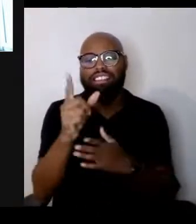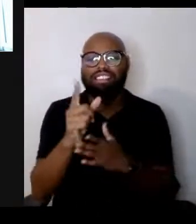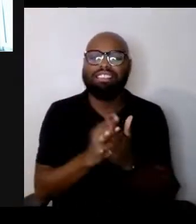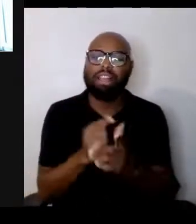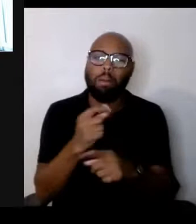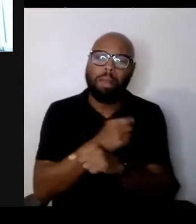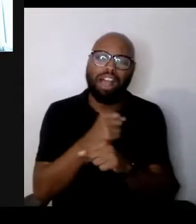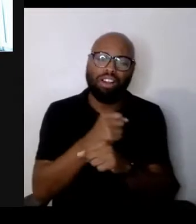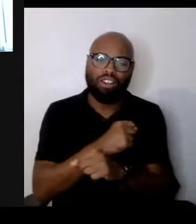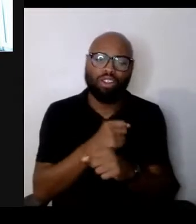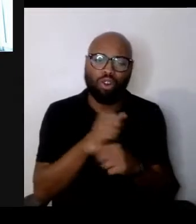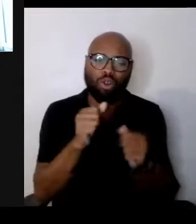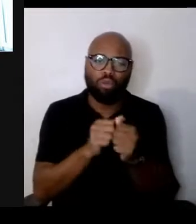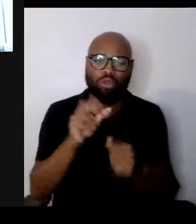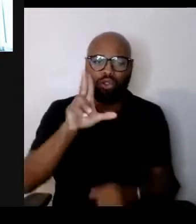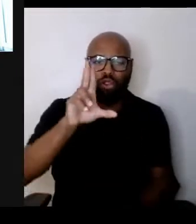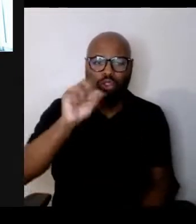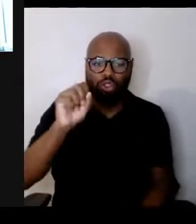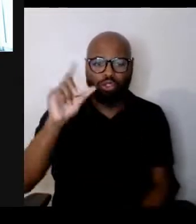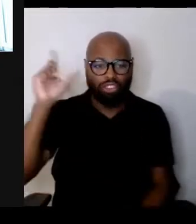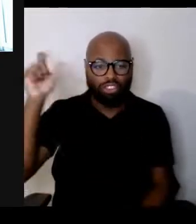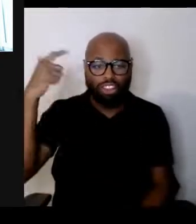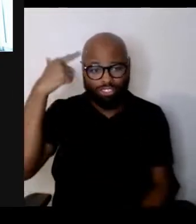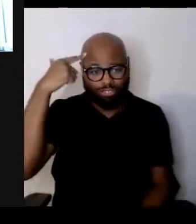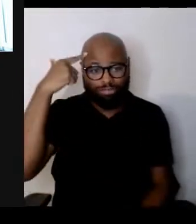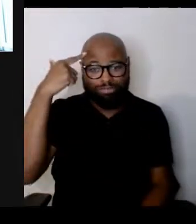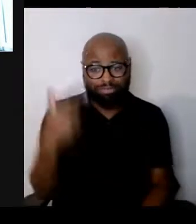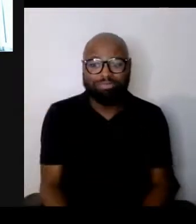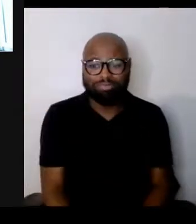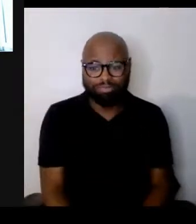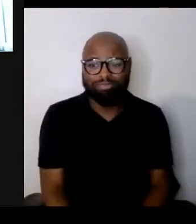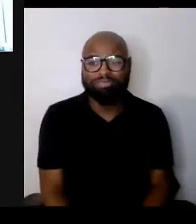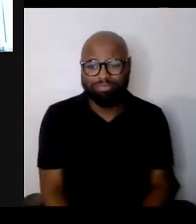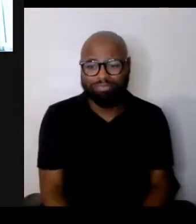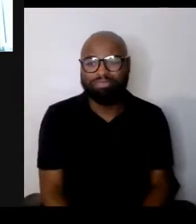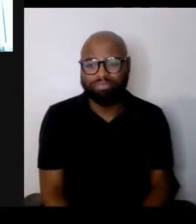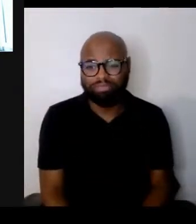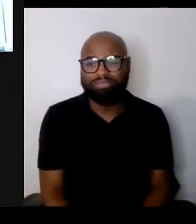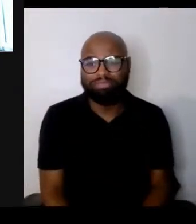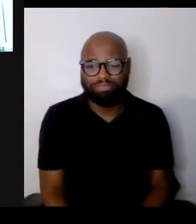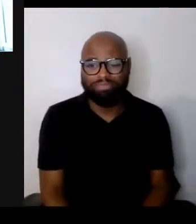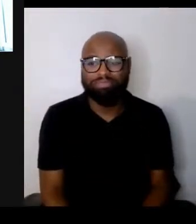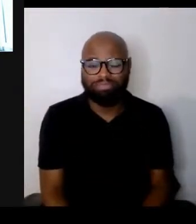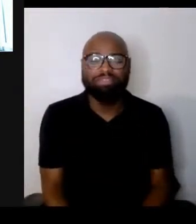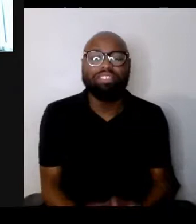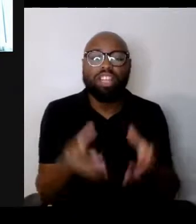with the U.S. government. And, you know so much of the conversation often focuses